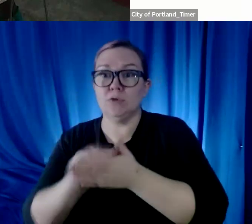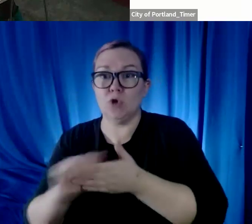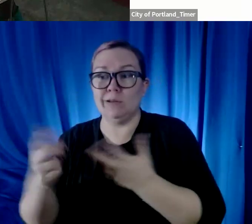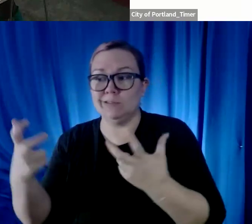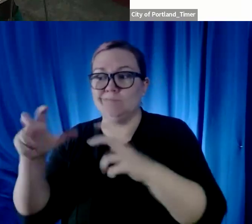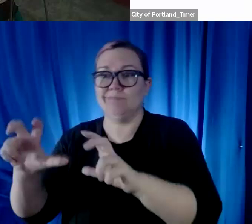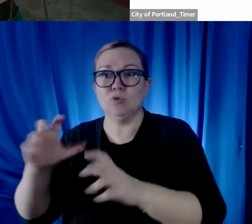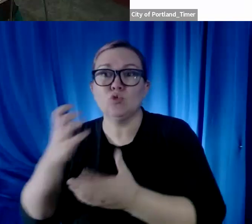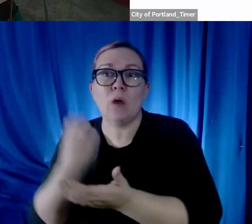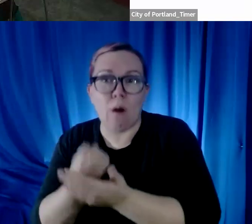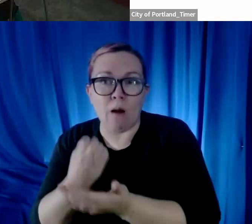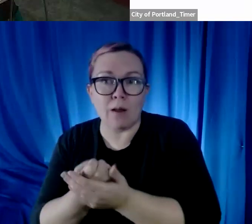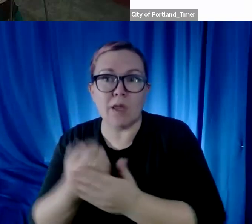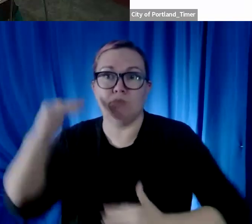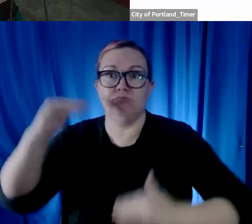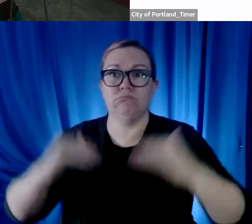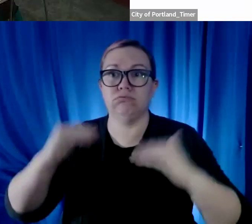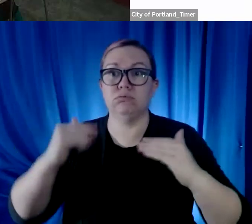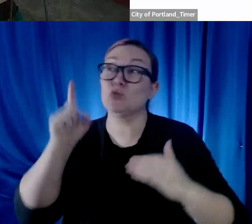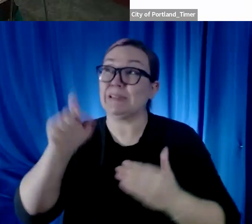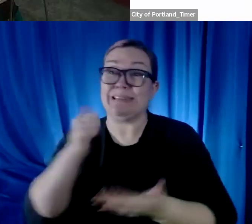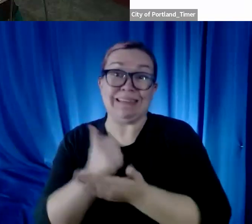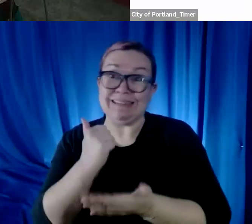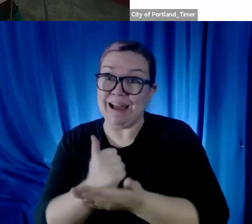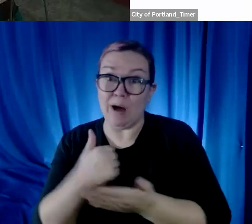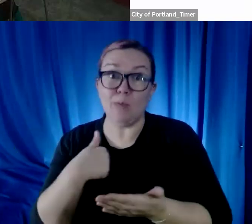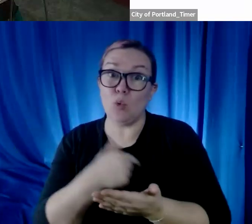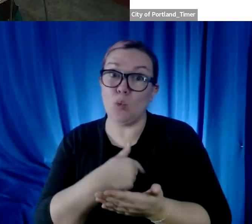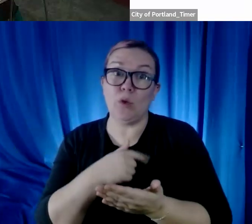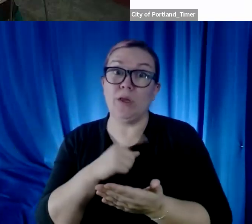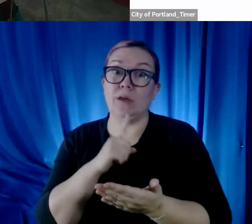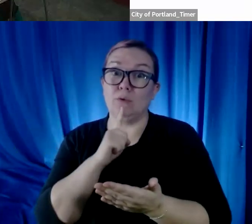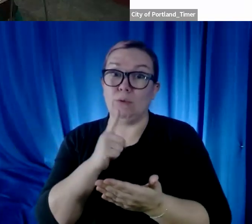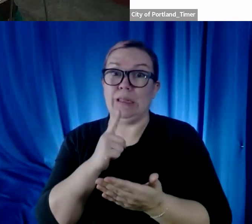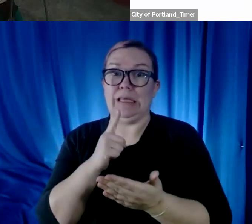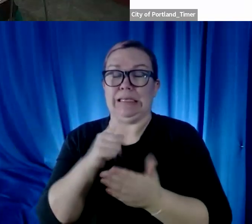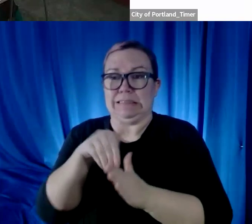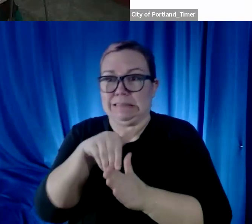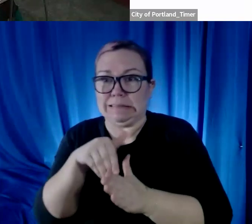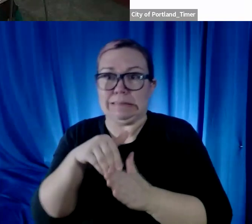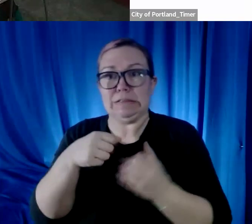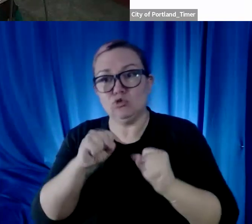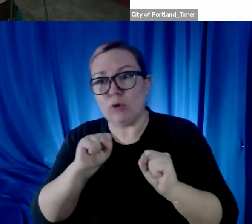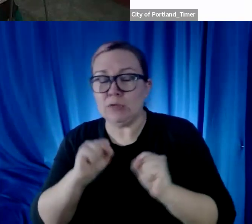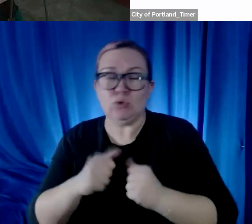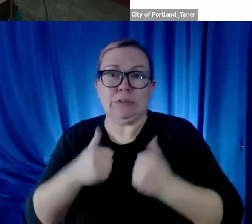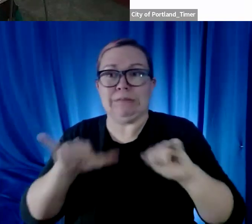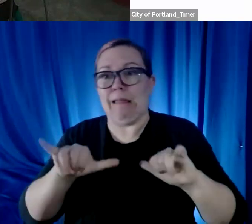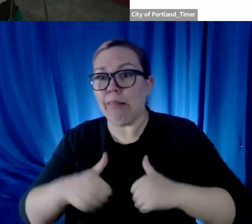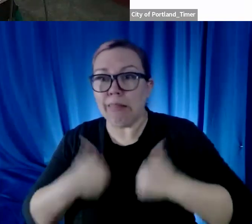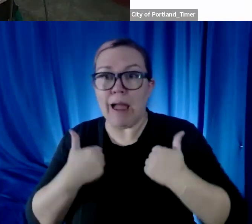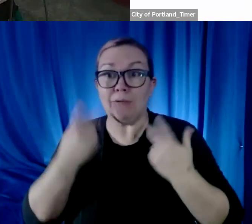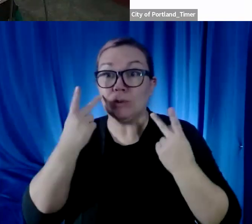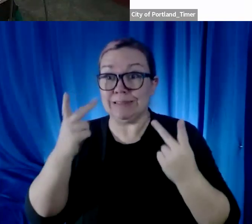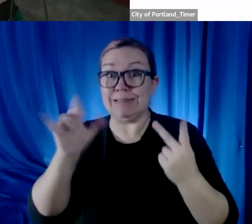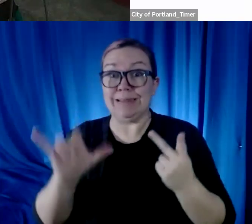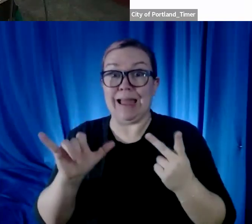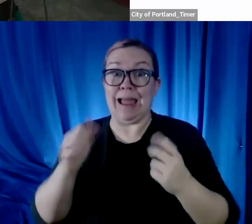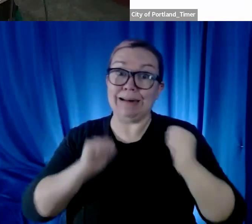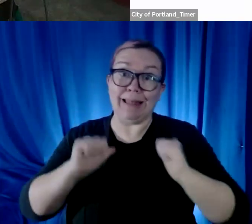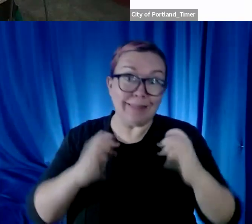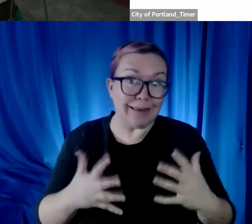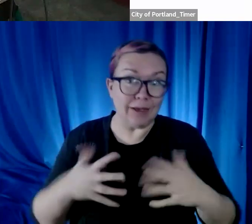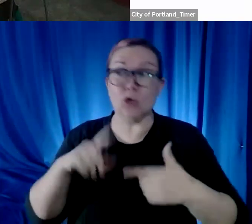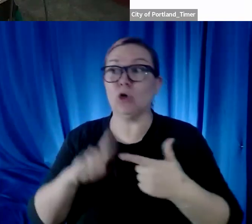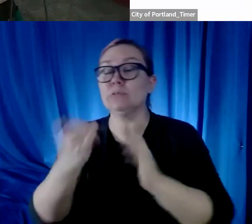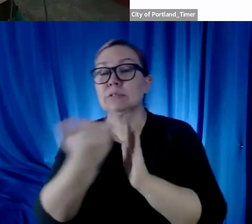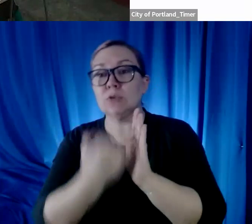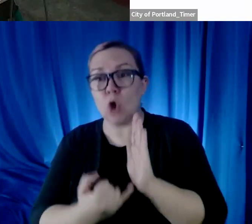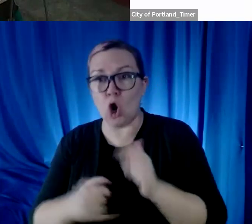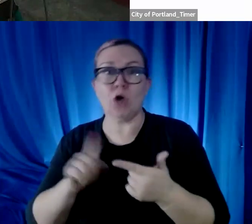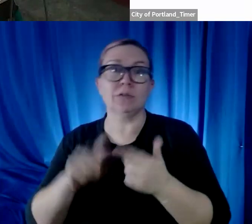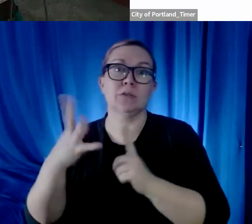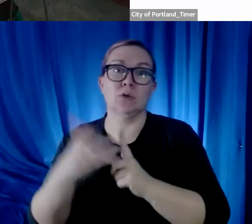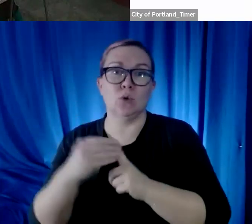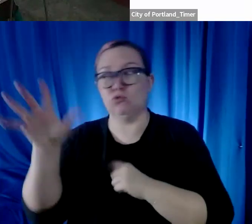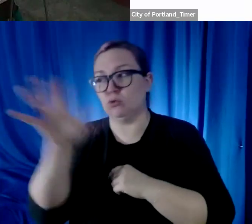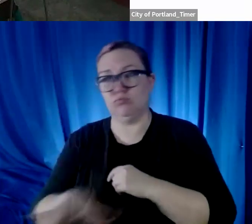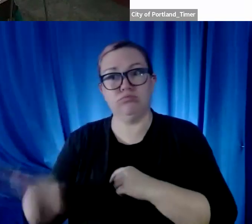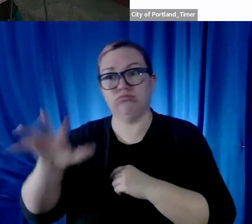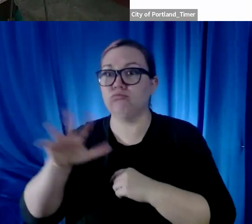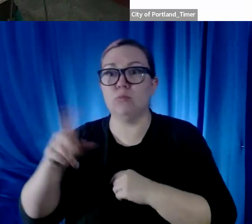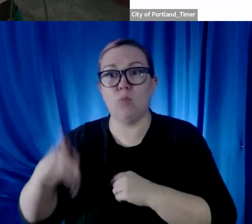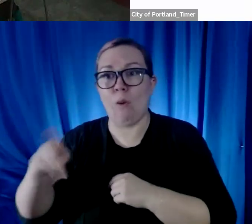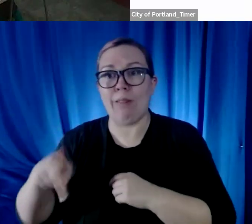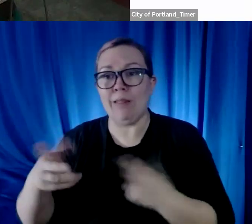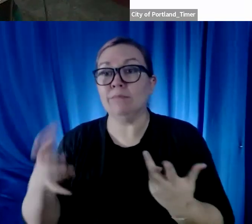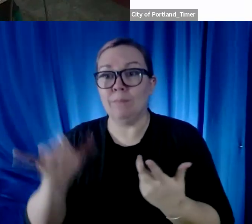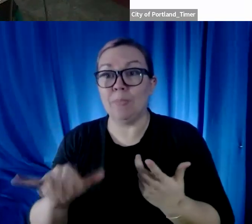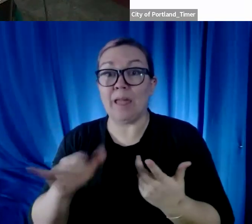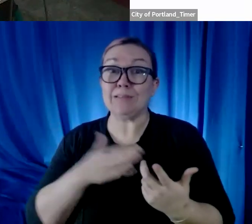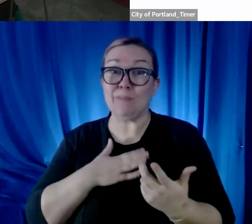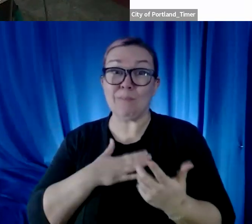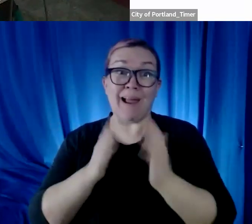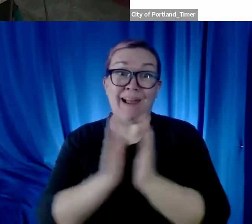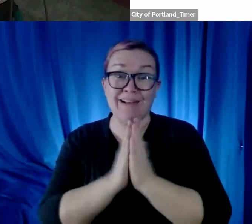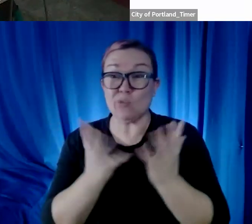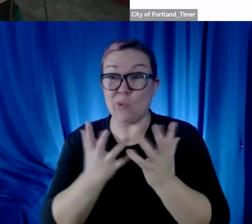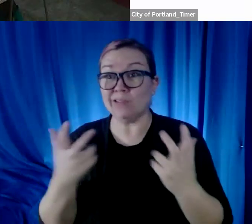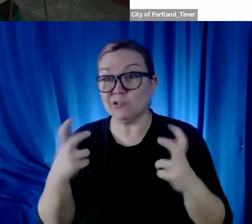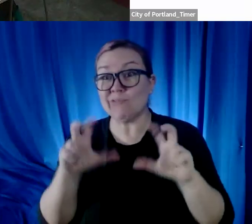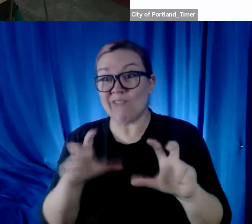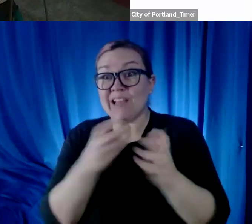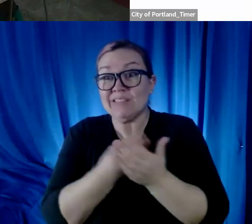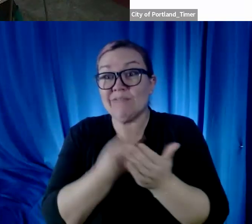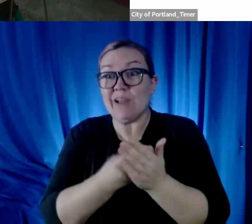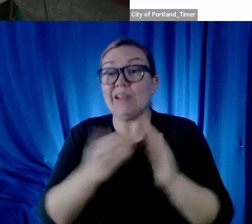We need your help. We are on a razor's edge trying to stay alive. And you can see that in theaters and arts and culture sector throughout Portland. And so my ask is that you invest in funding the City Arts and Culture Office.